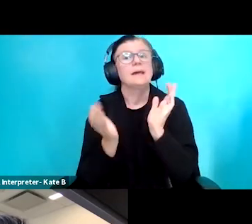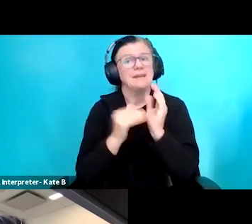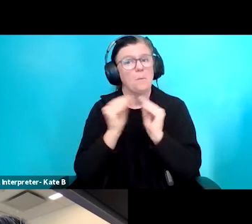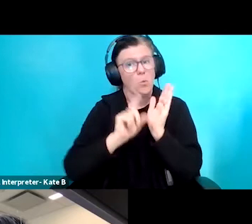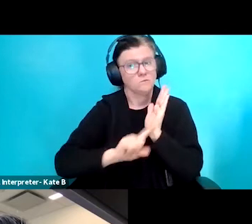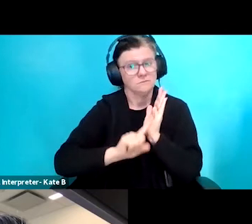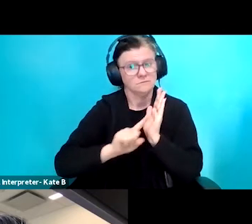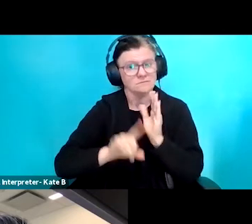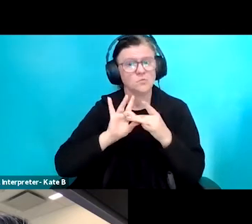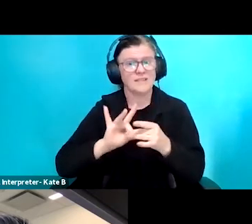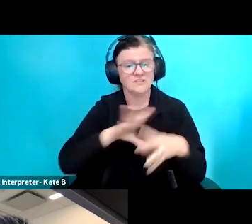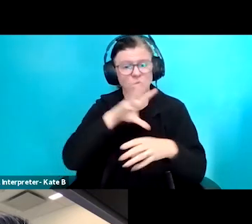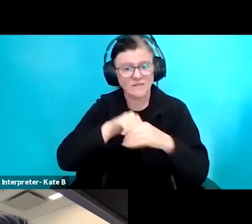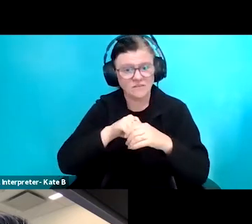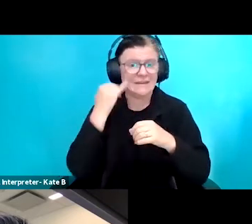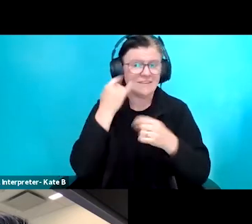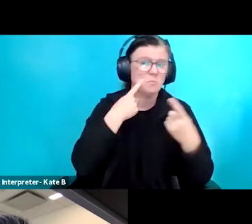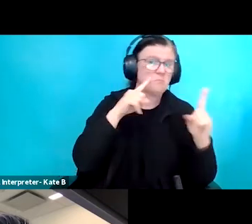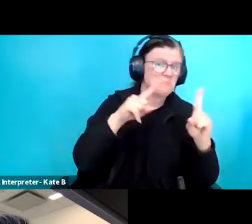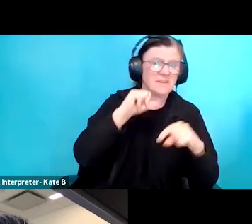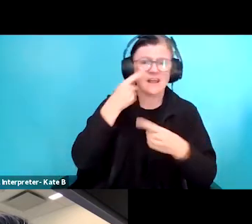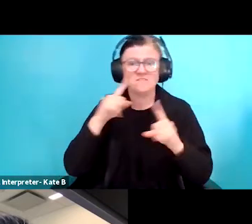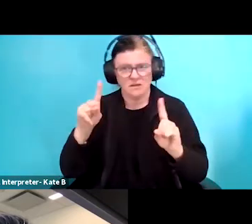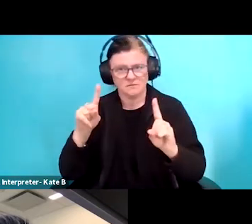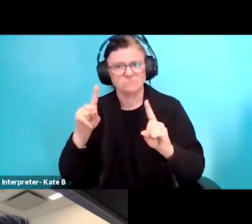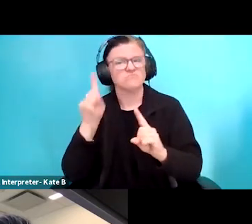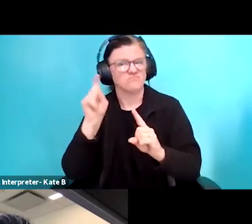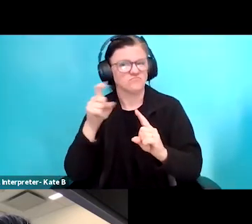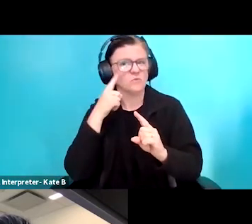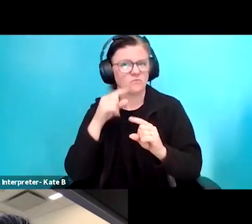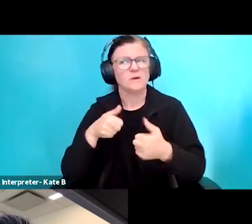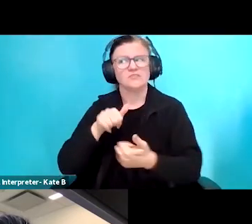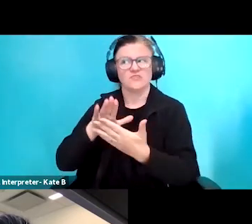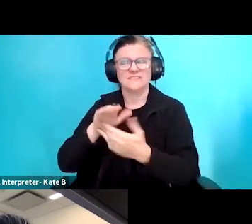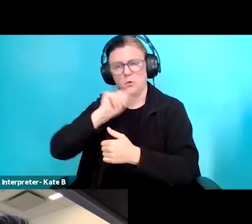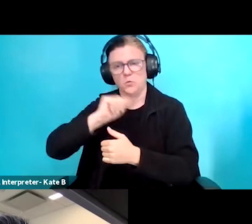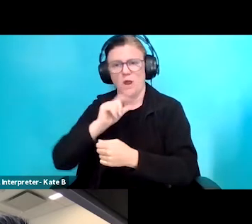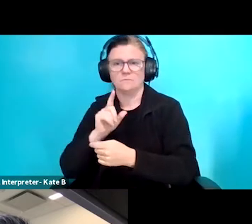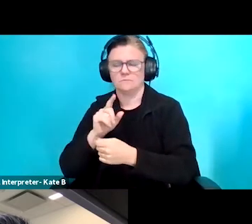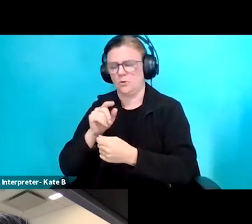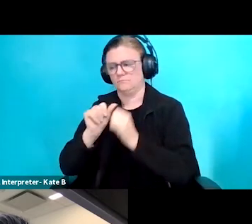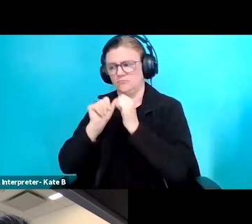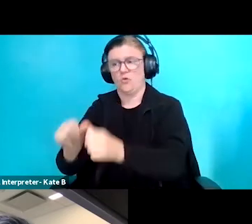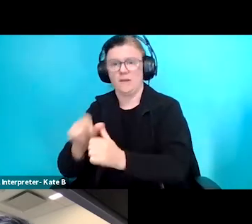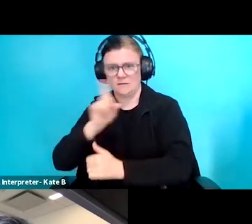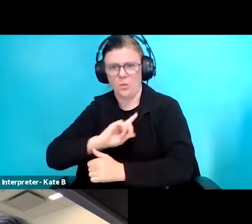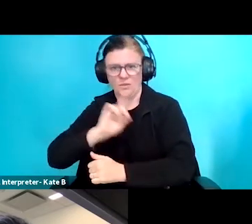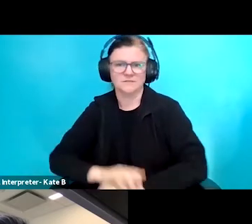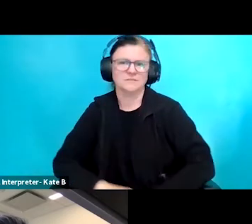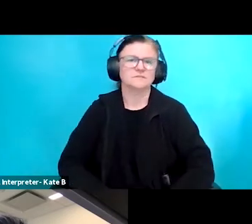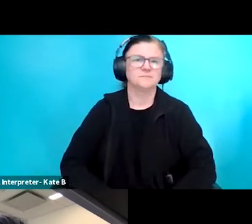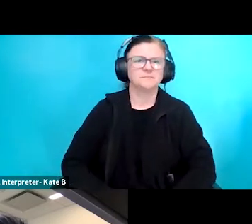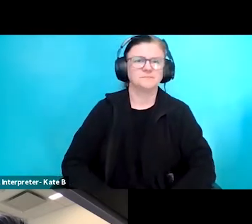interventions and their effectiveness are needed to address chronic loneliness. Next slide please.